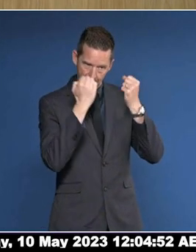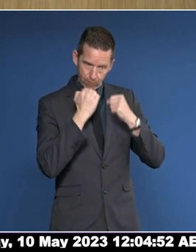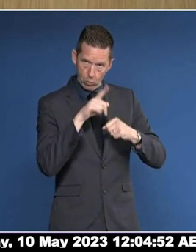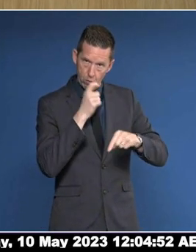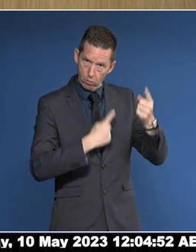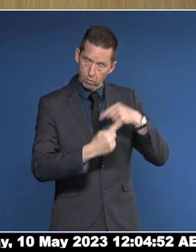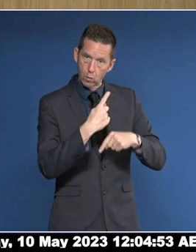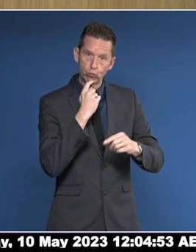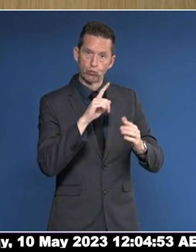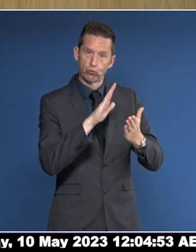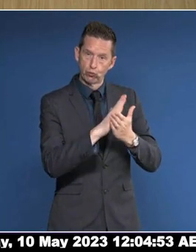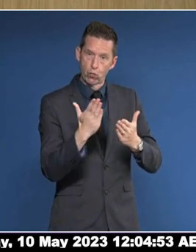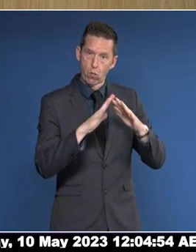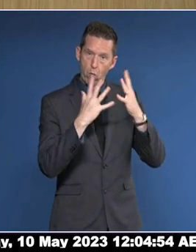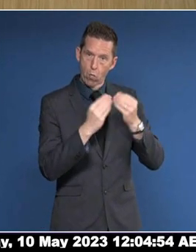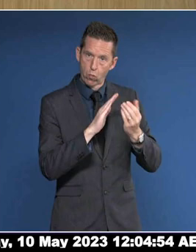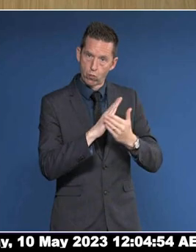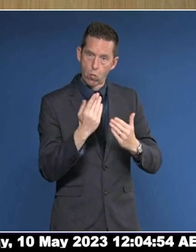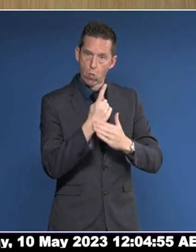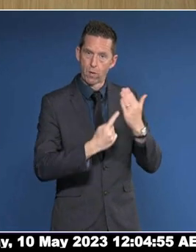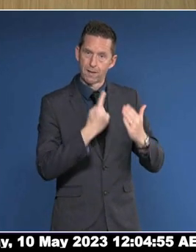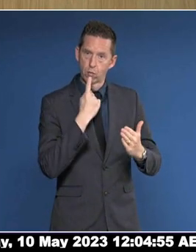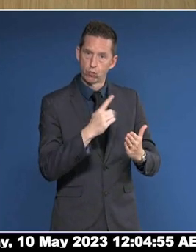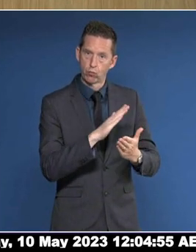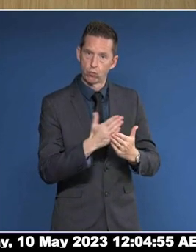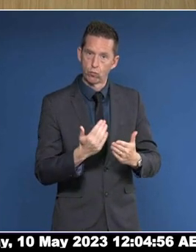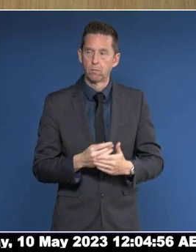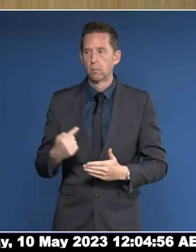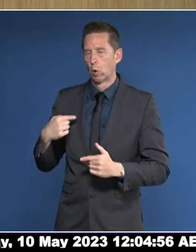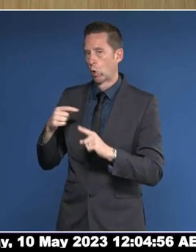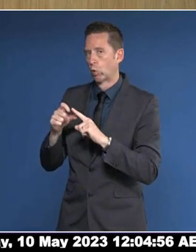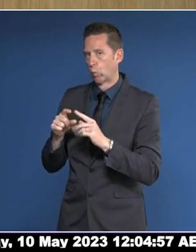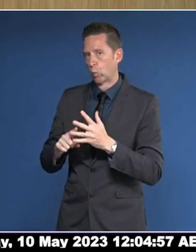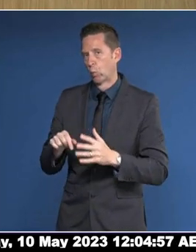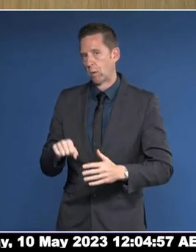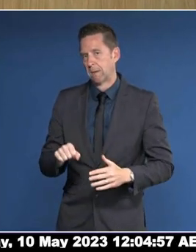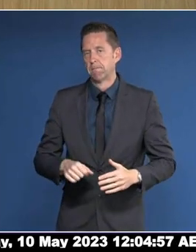will be the truth, the whole truth and nothing but the truth? I do. COMMISSIONER McEWIN: Thank you.